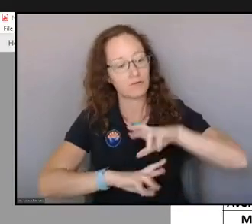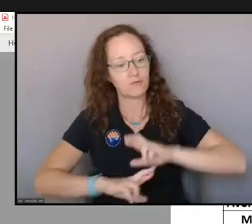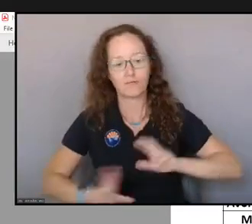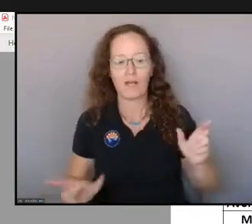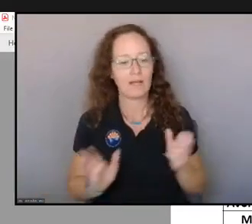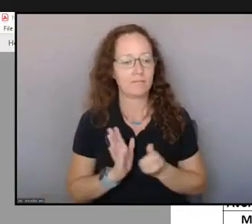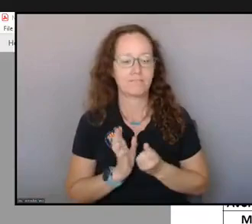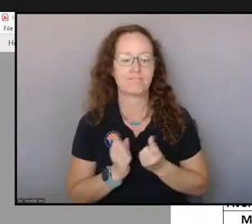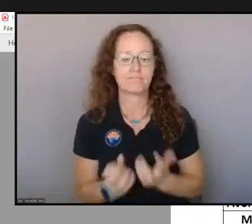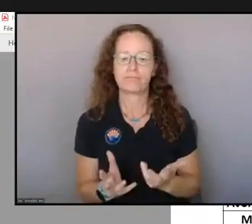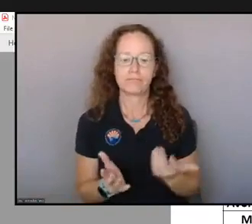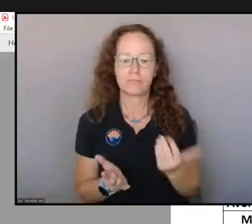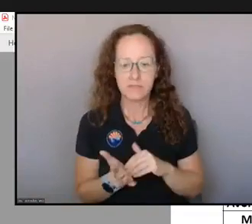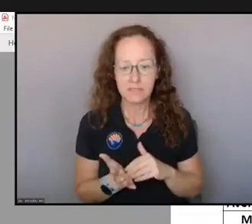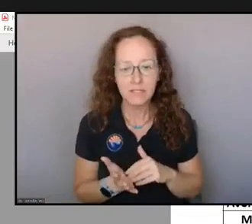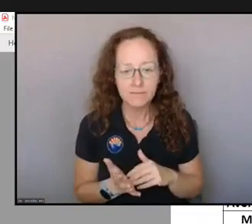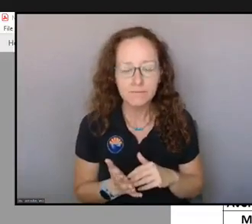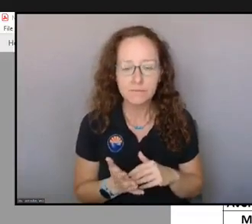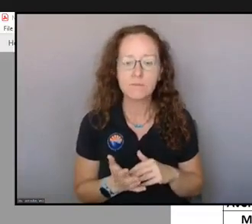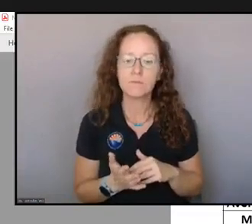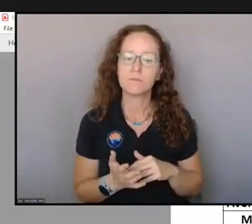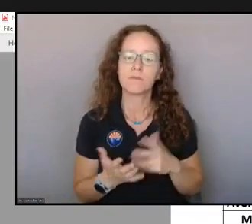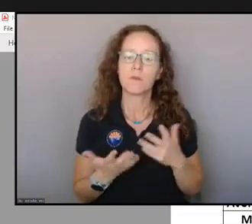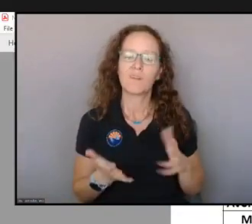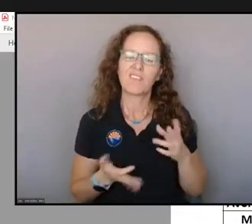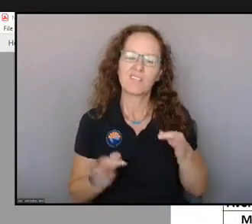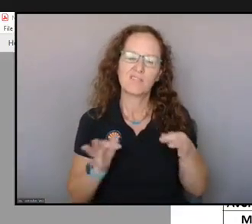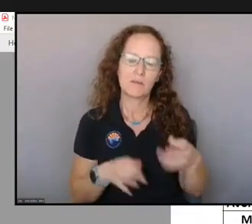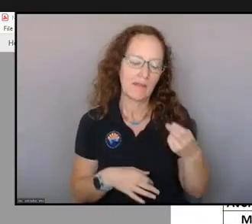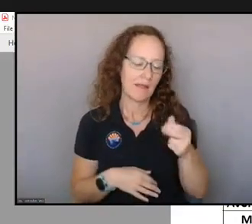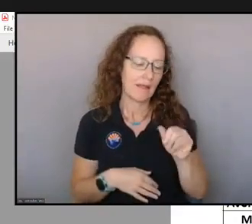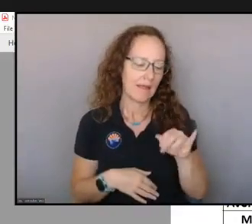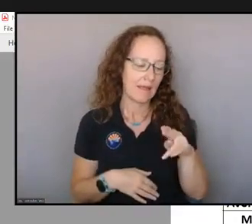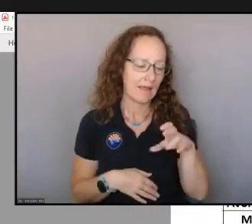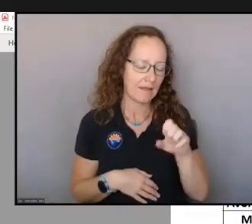AND THEN WE TALKED A LITTLE BIT ABOUT THE HAINES BEING